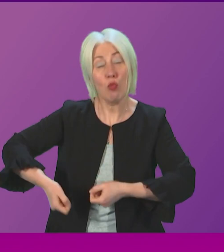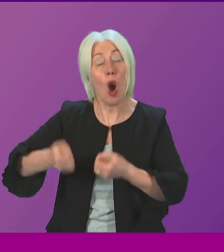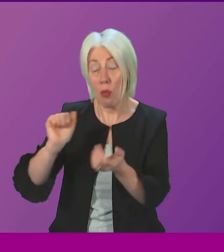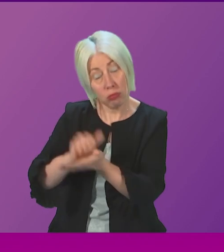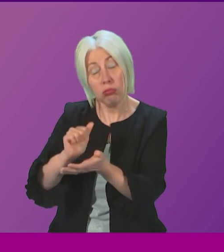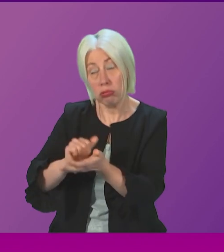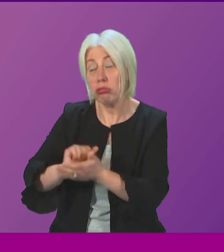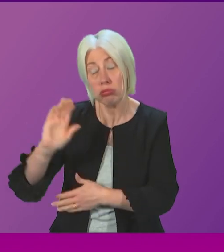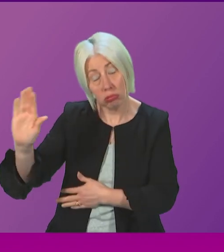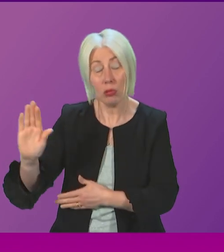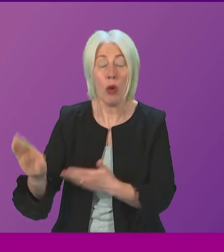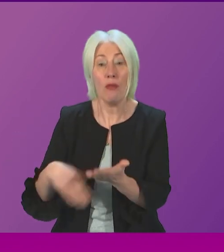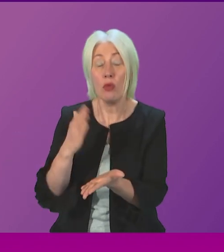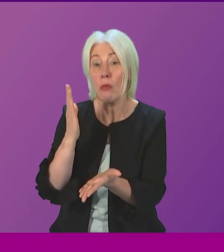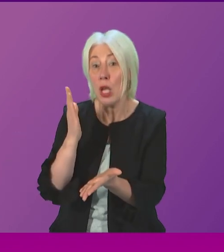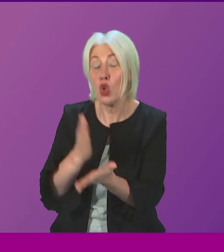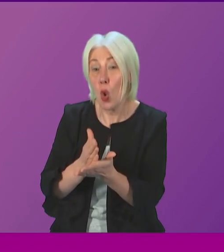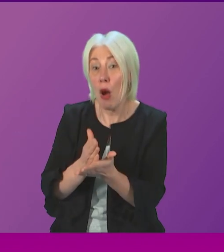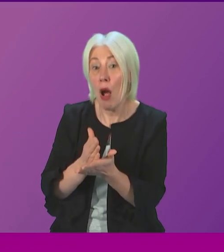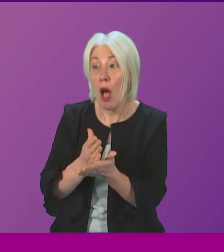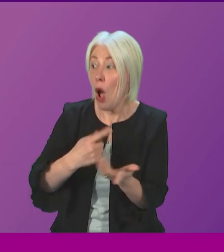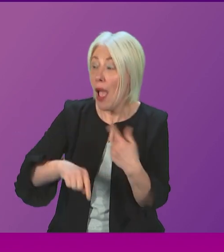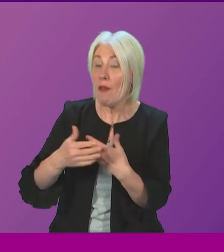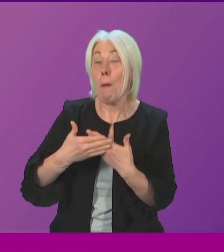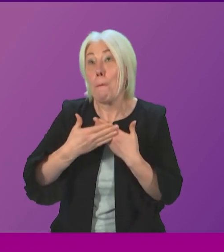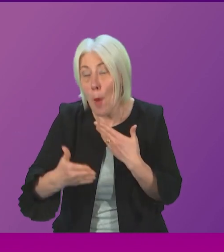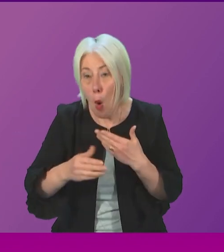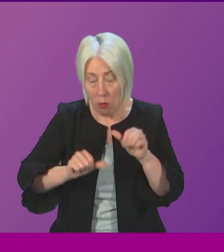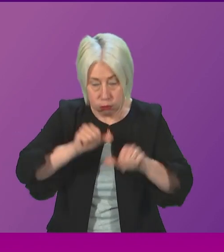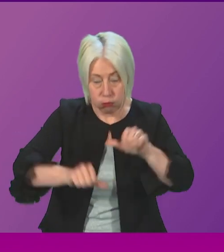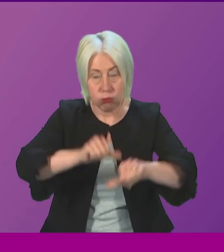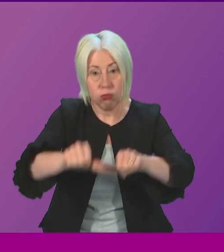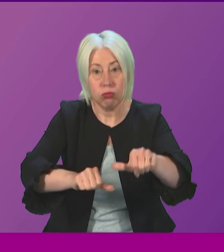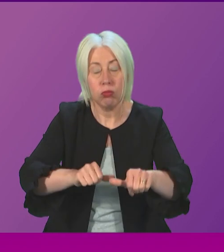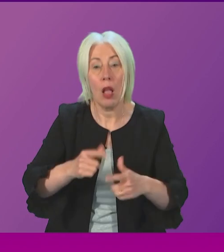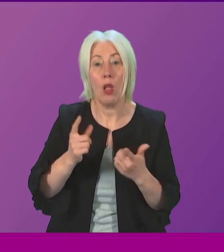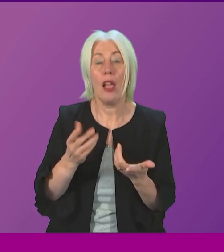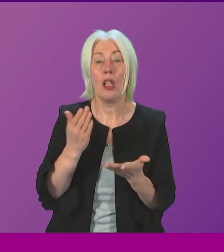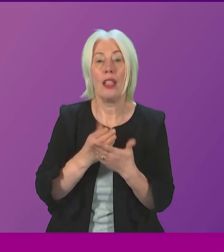that we need to make even more progress on, particularly in relation to research.